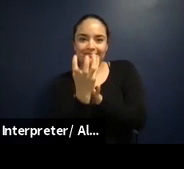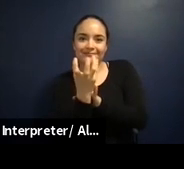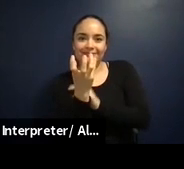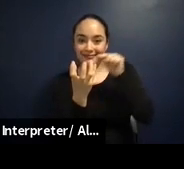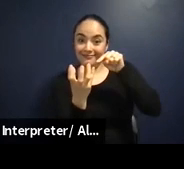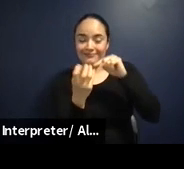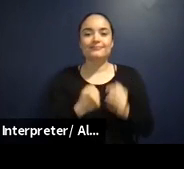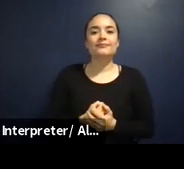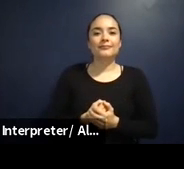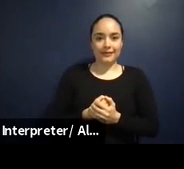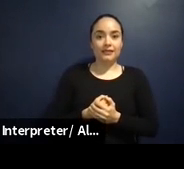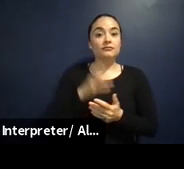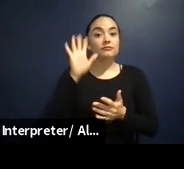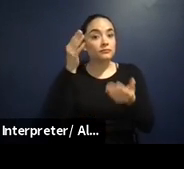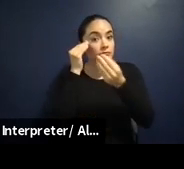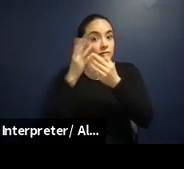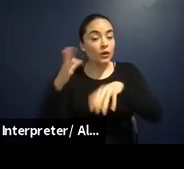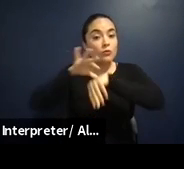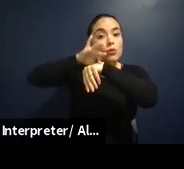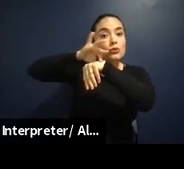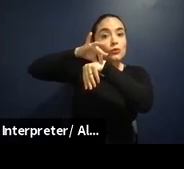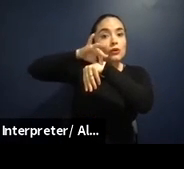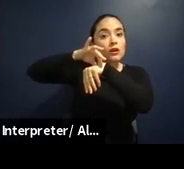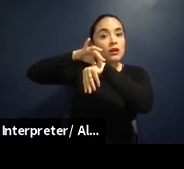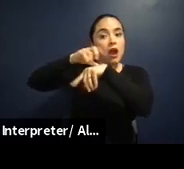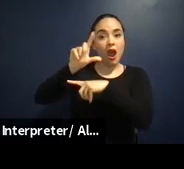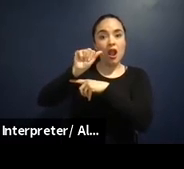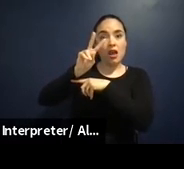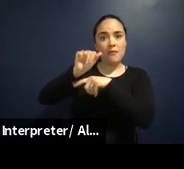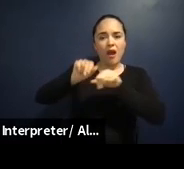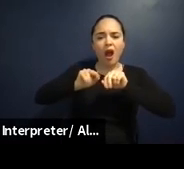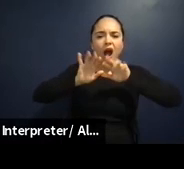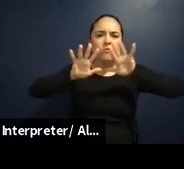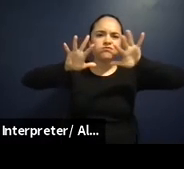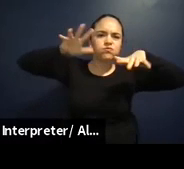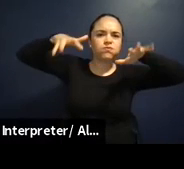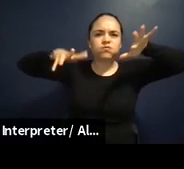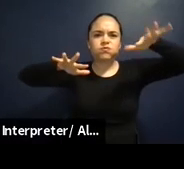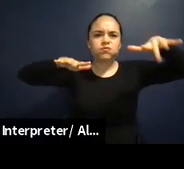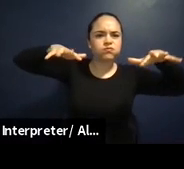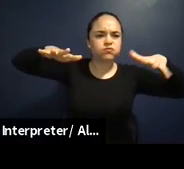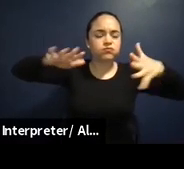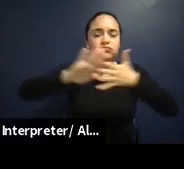very, very quickly, so if you look at it, you can see it almost looks like glass, and that's exactly